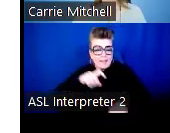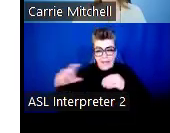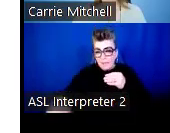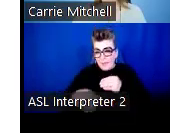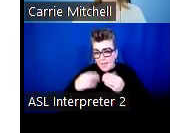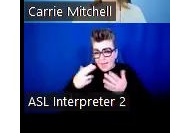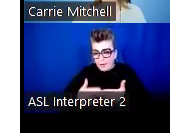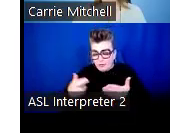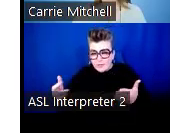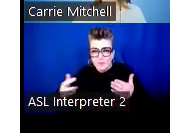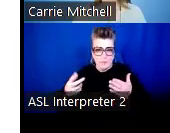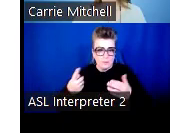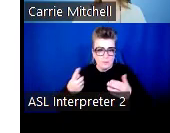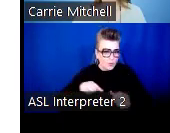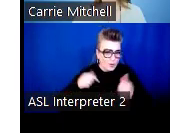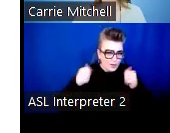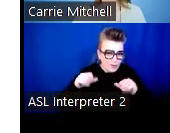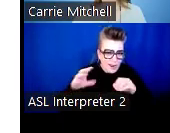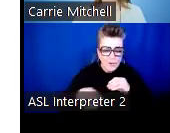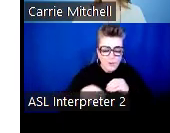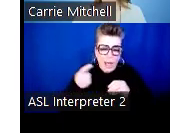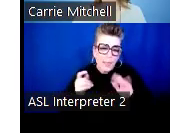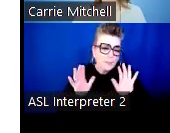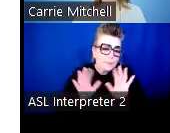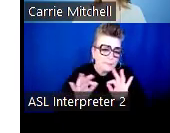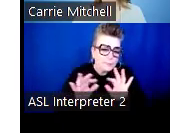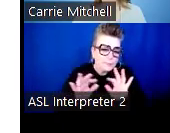we're trying to add a little news item in the newsfeed so you can -